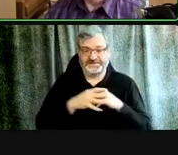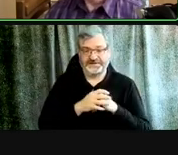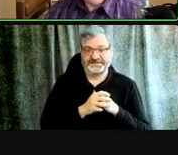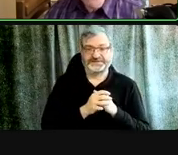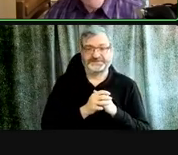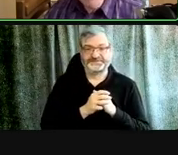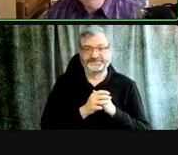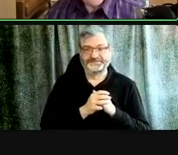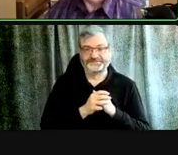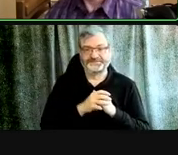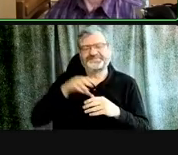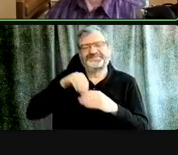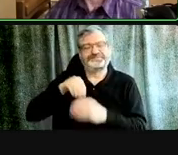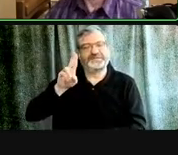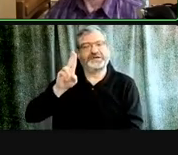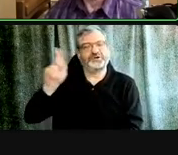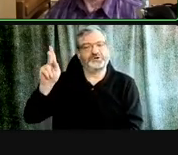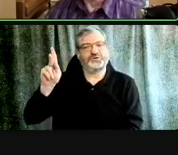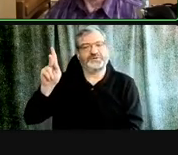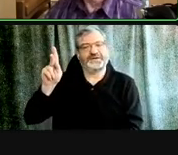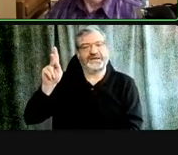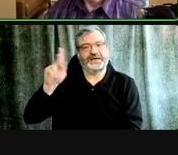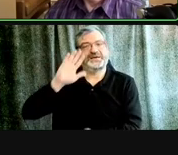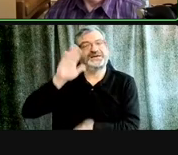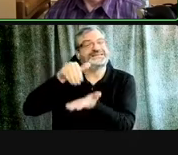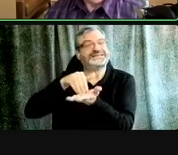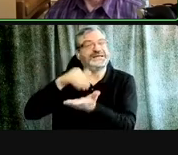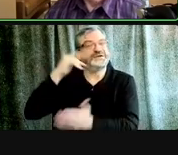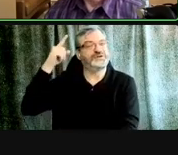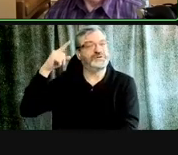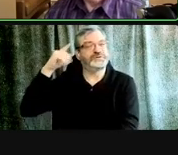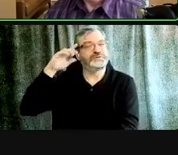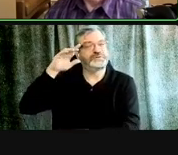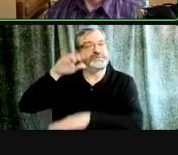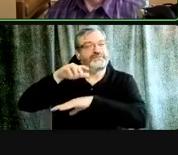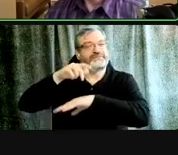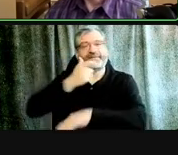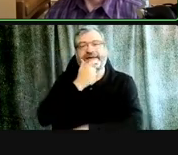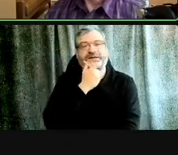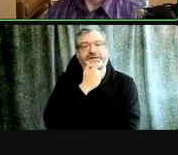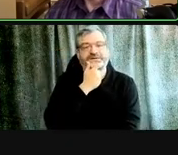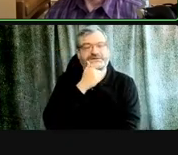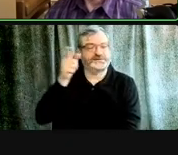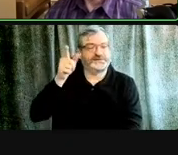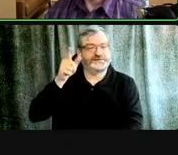in the UK that's in the center of England, Darby.